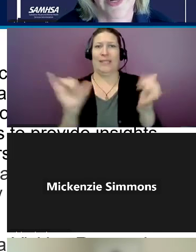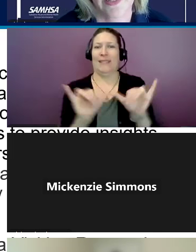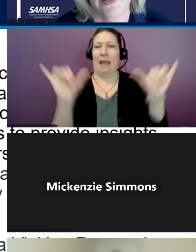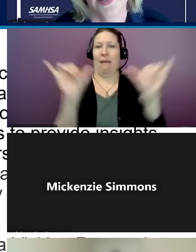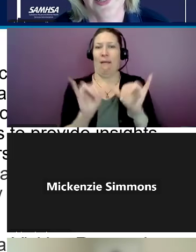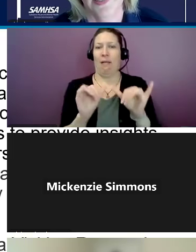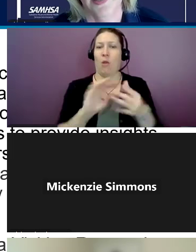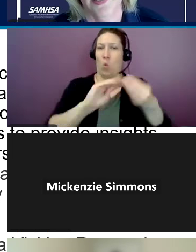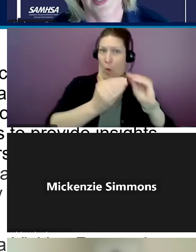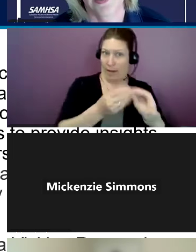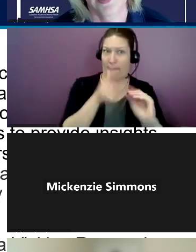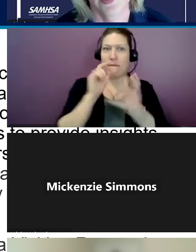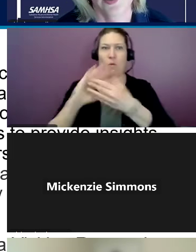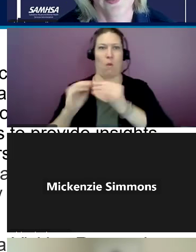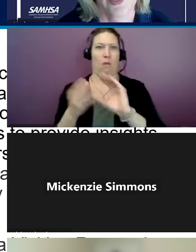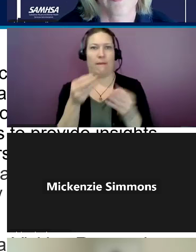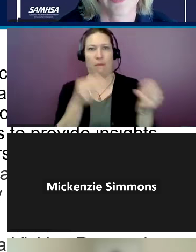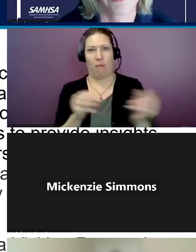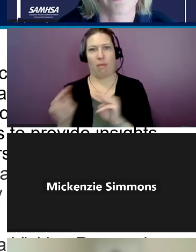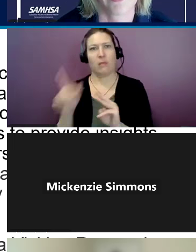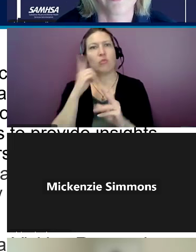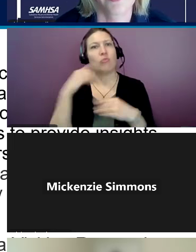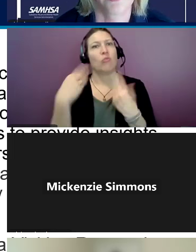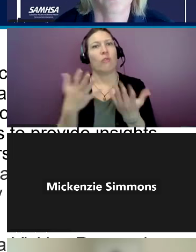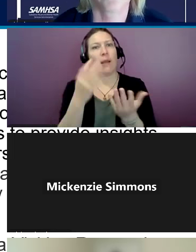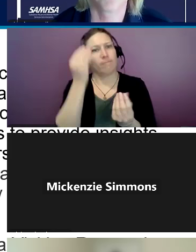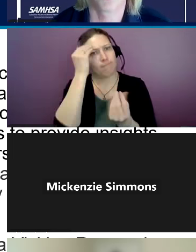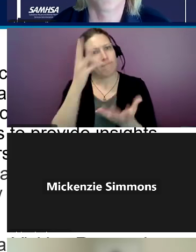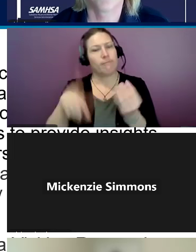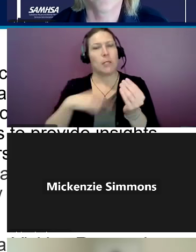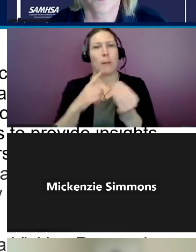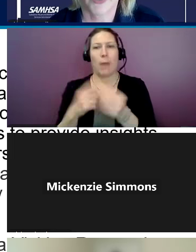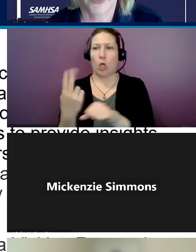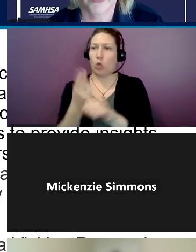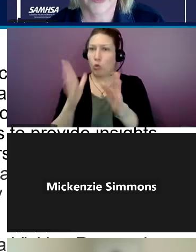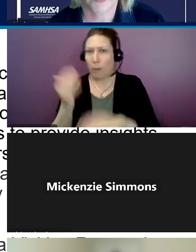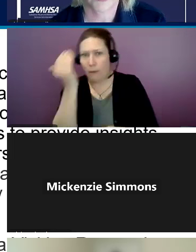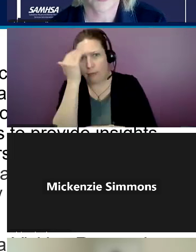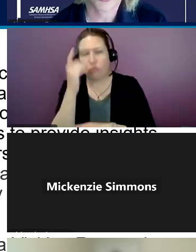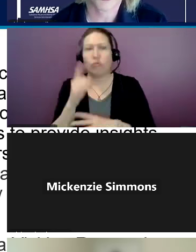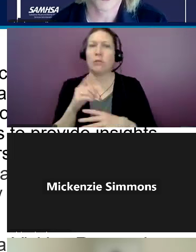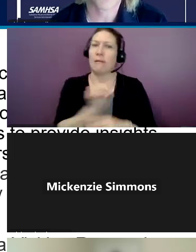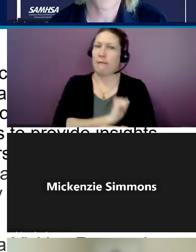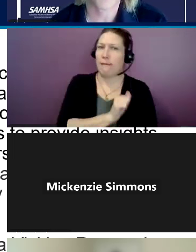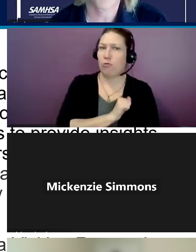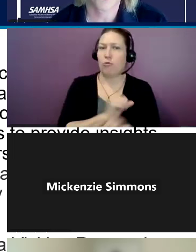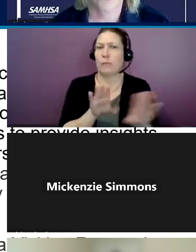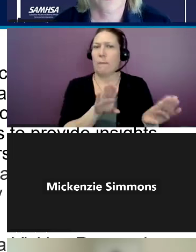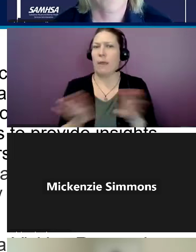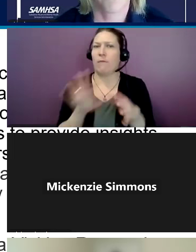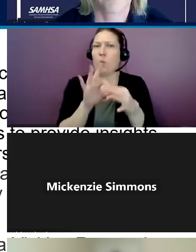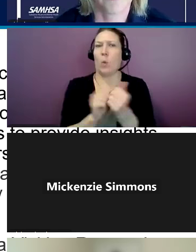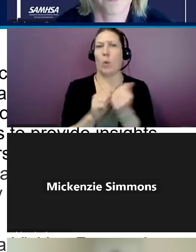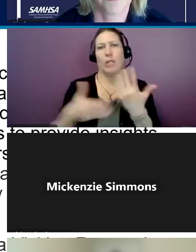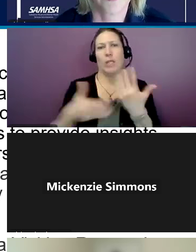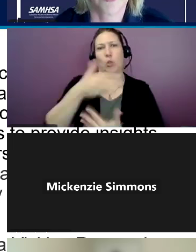to provide insights on consumer and public knowledge as well as attitudes and behaviors on social issues.